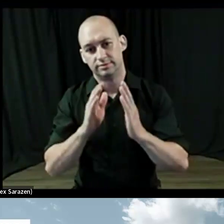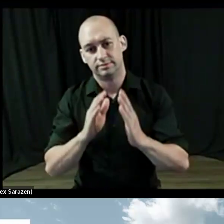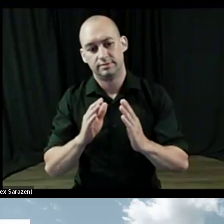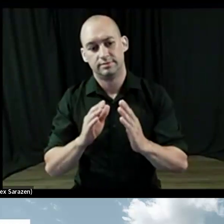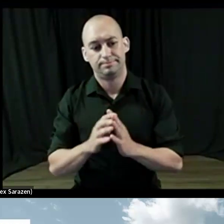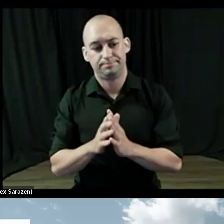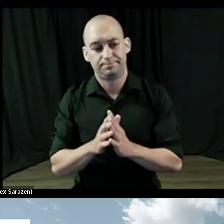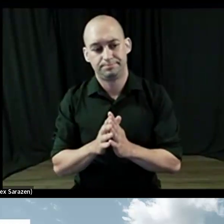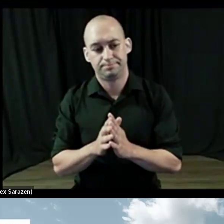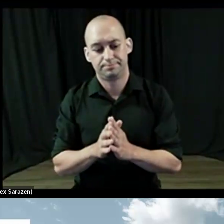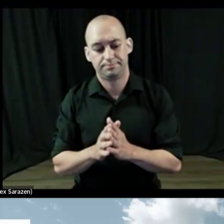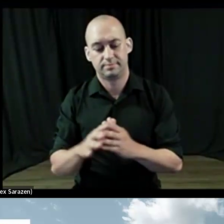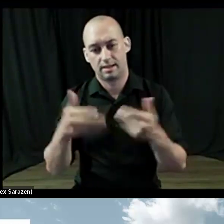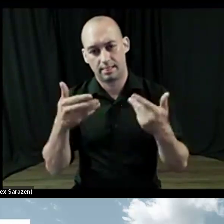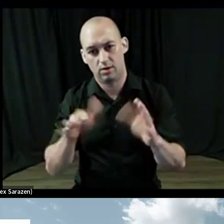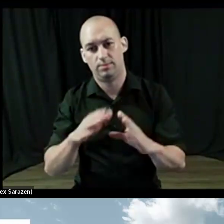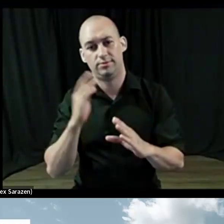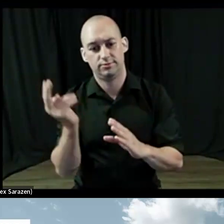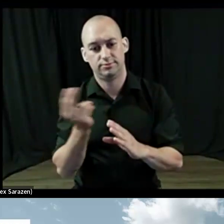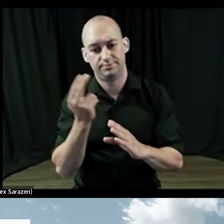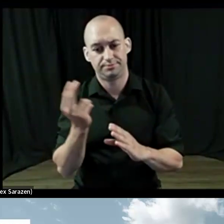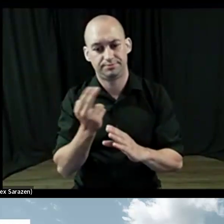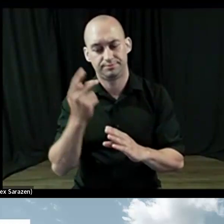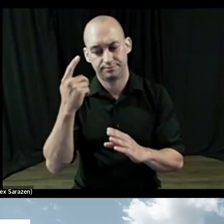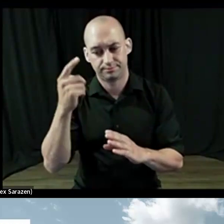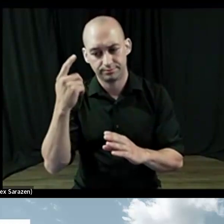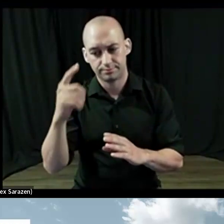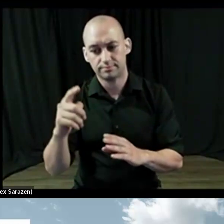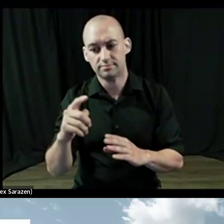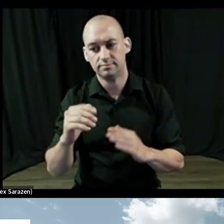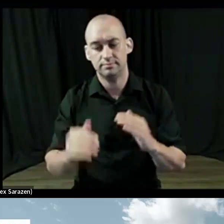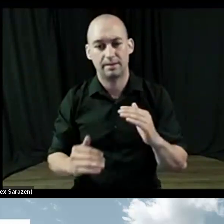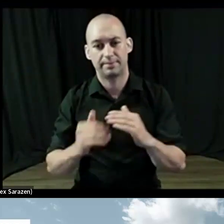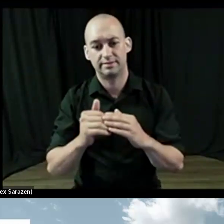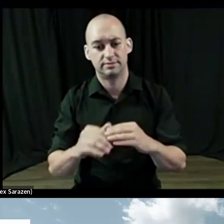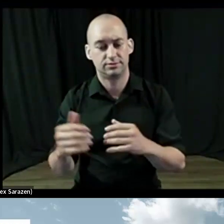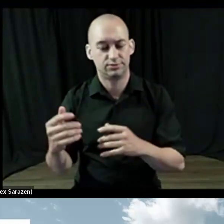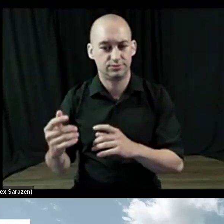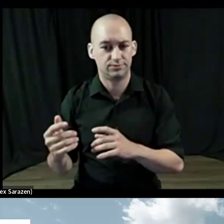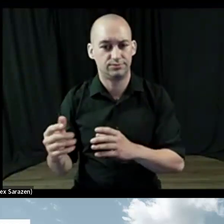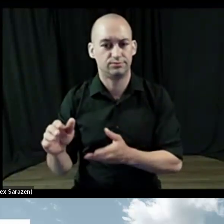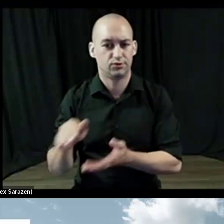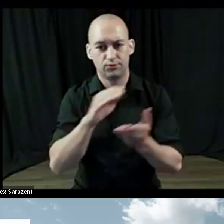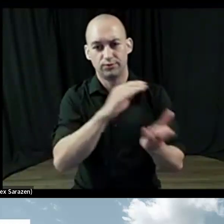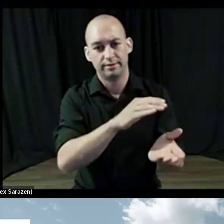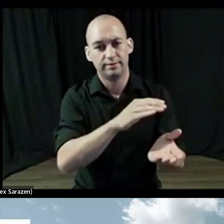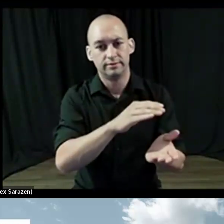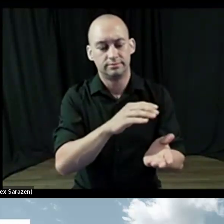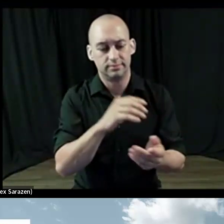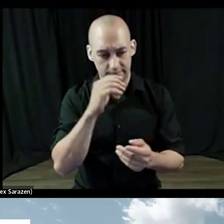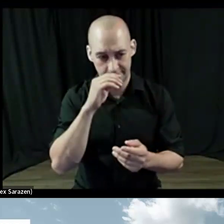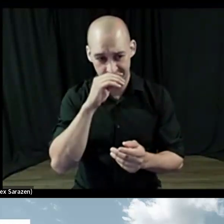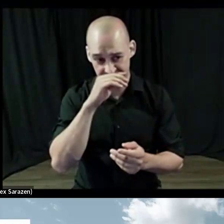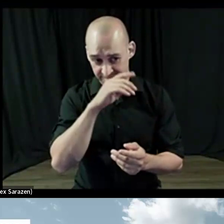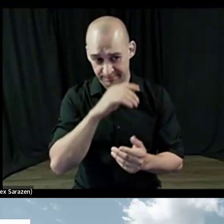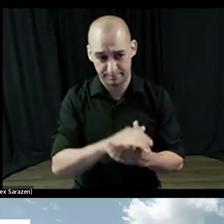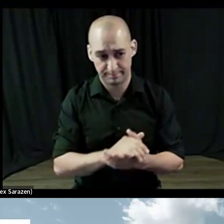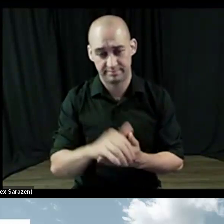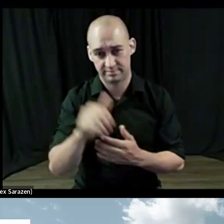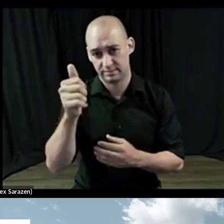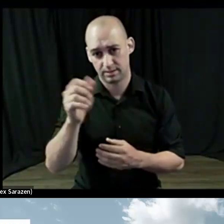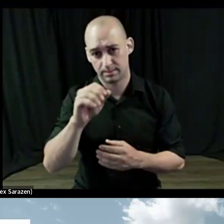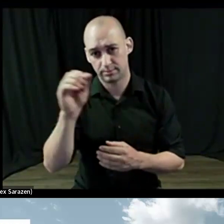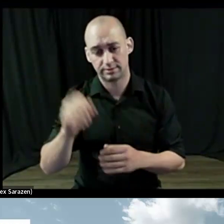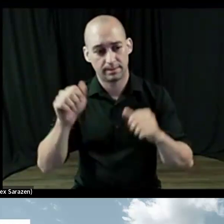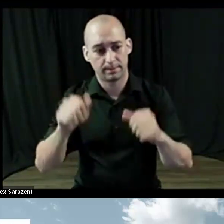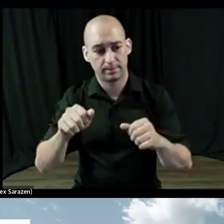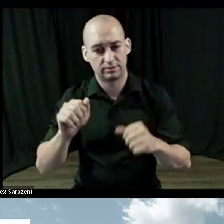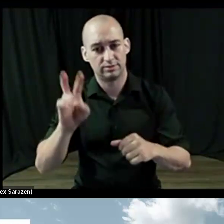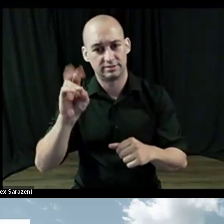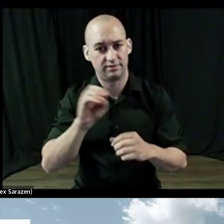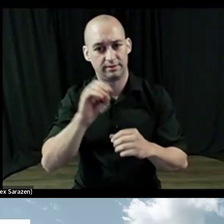you know, the allowable uses on the Capacity Grant side. That 10% of the potential 70 million could